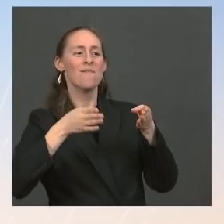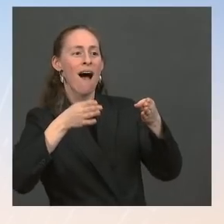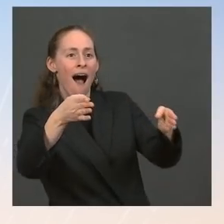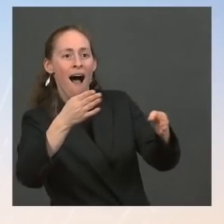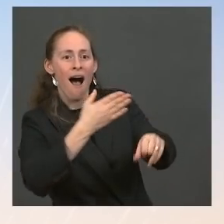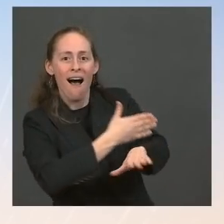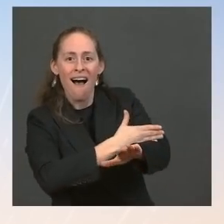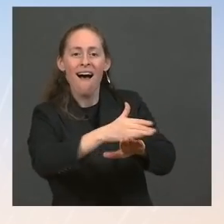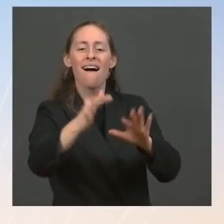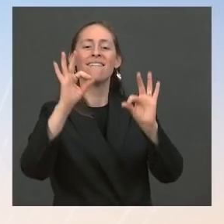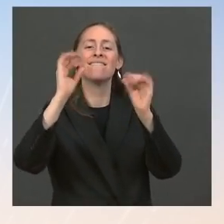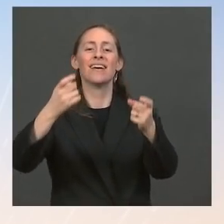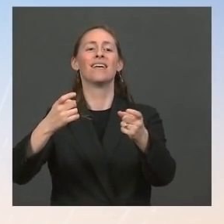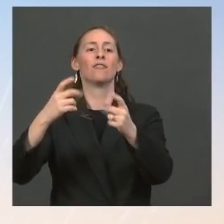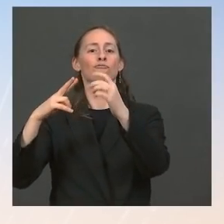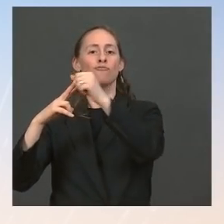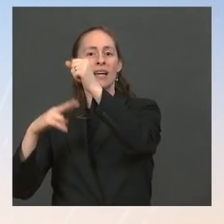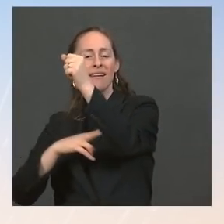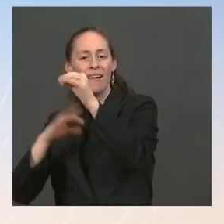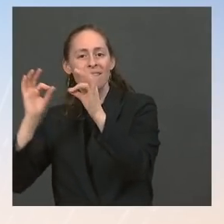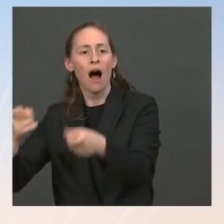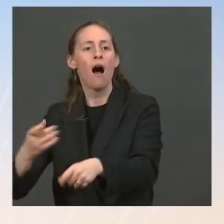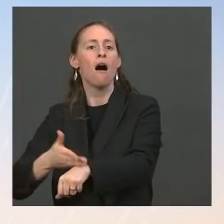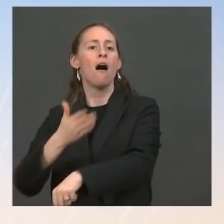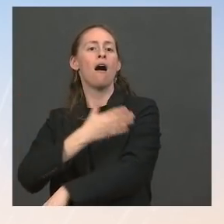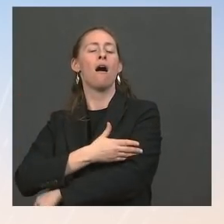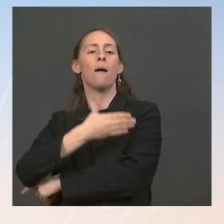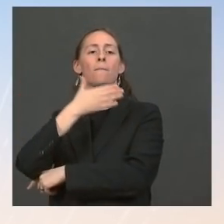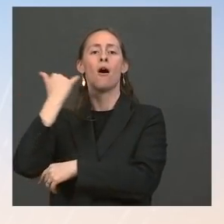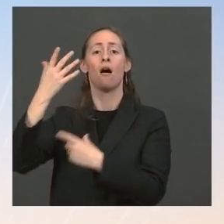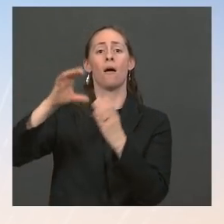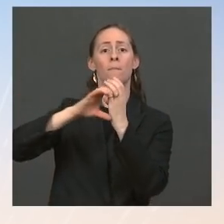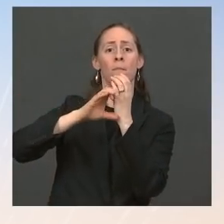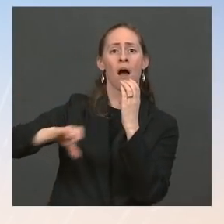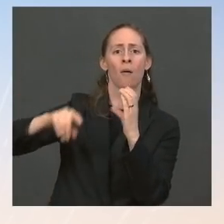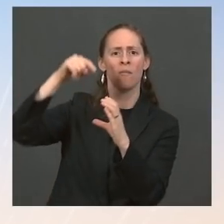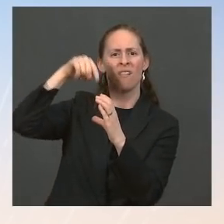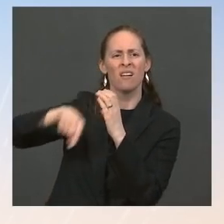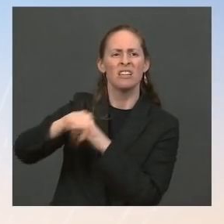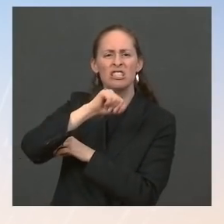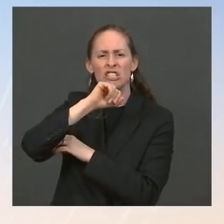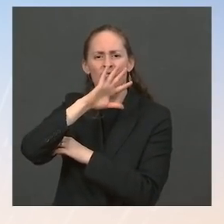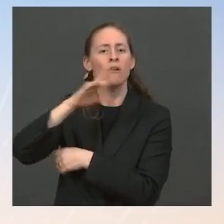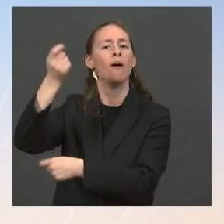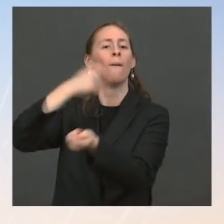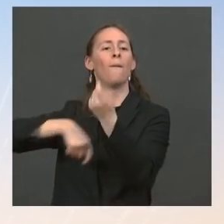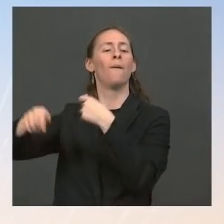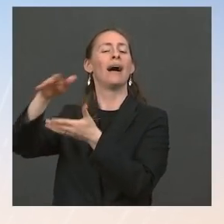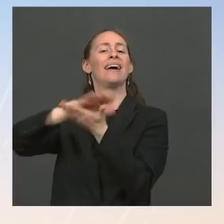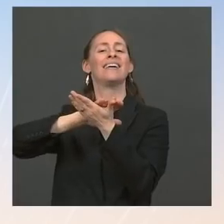how this will help replace lead pipes that are in schools, in people's homes across the country; making sure families --